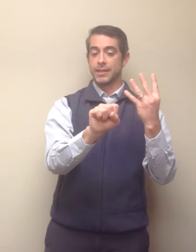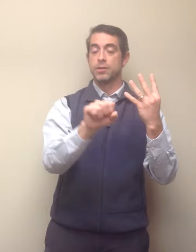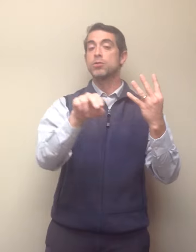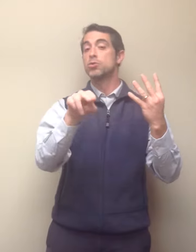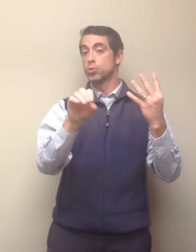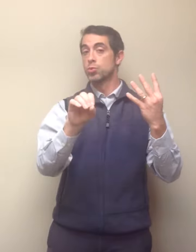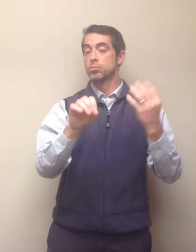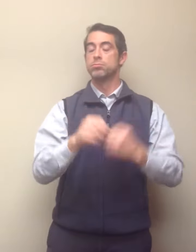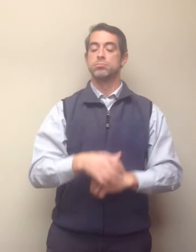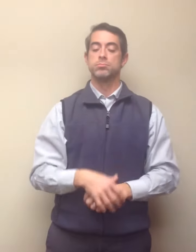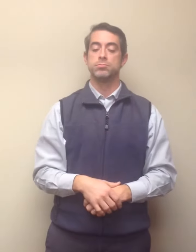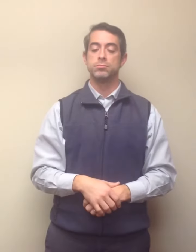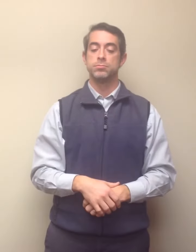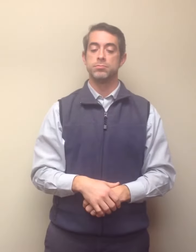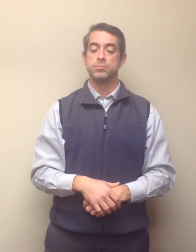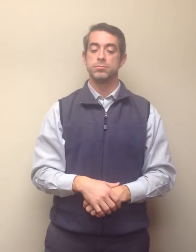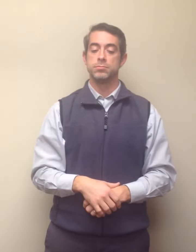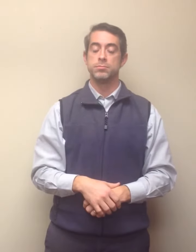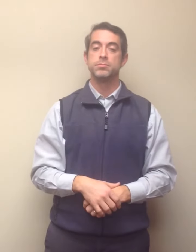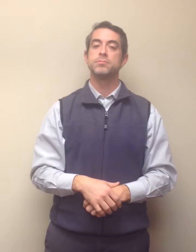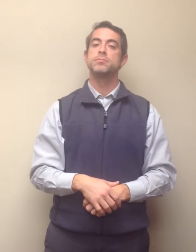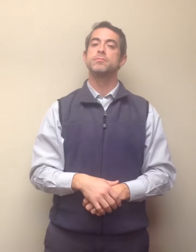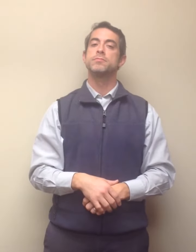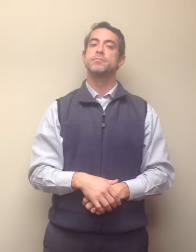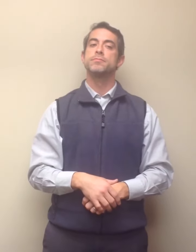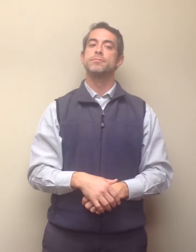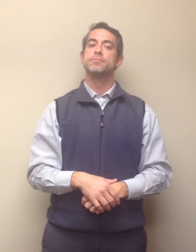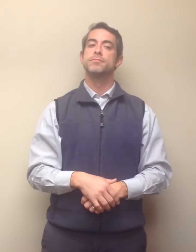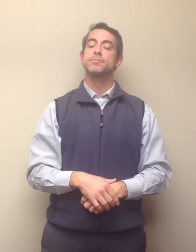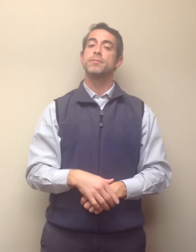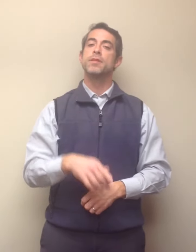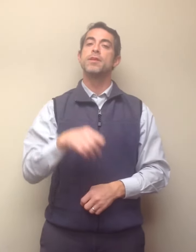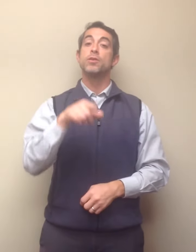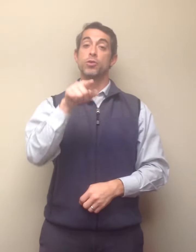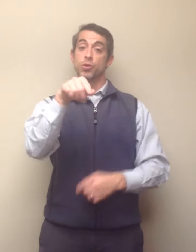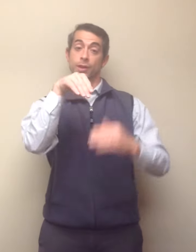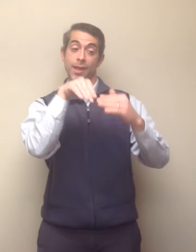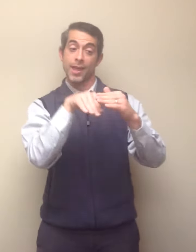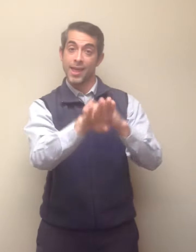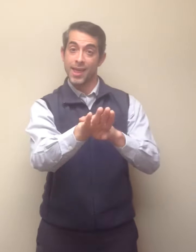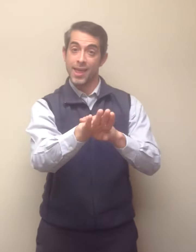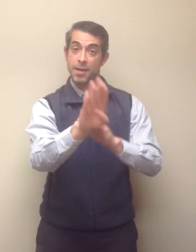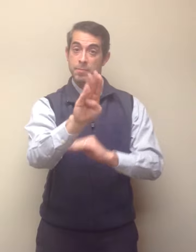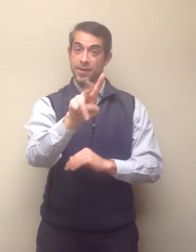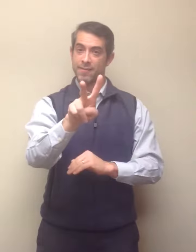4. Is there, what's referred to as, a "Take-a-number" system with a sign